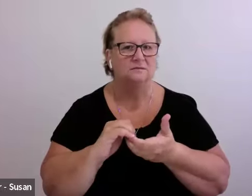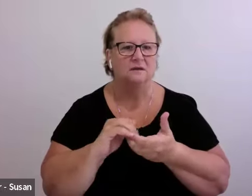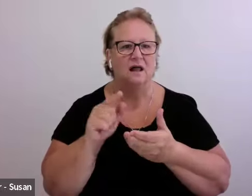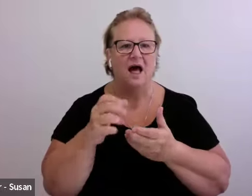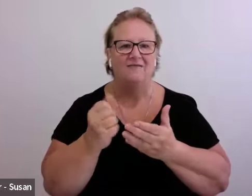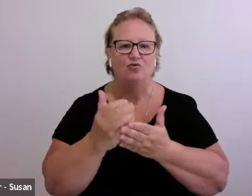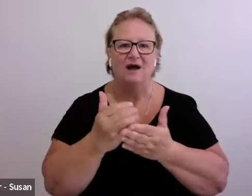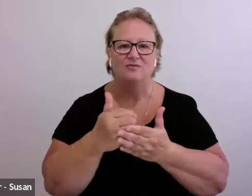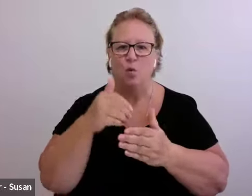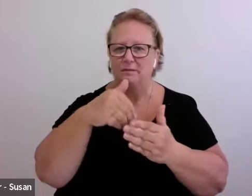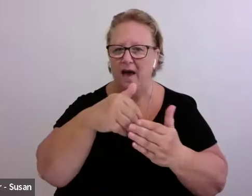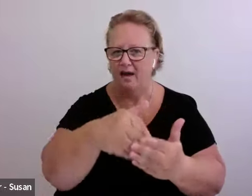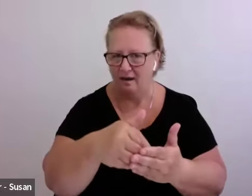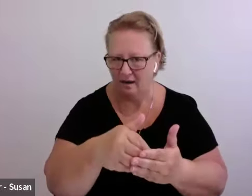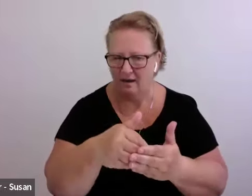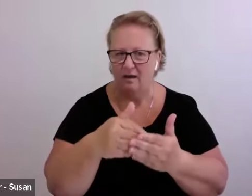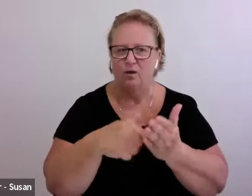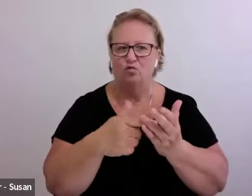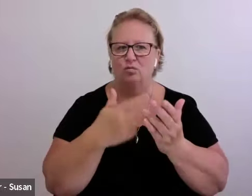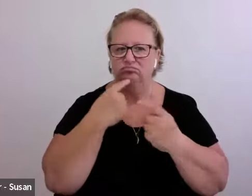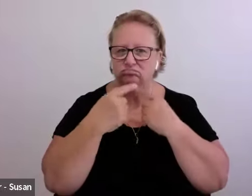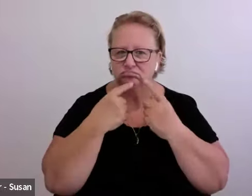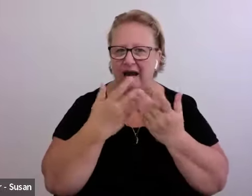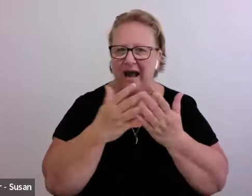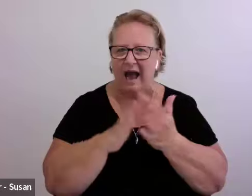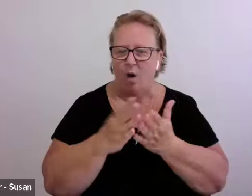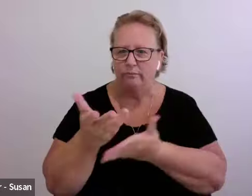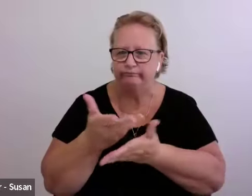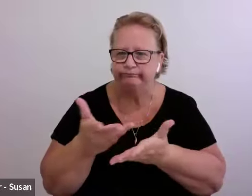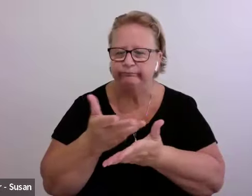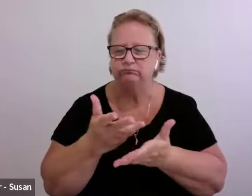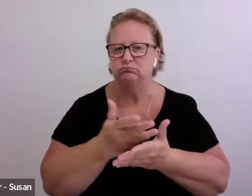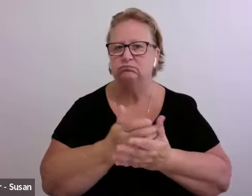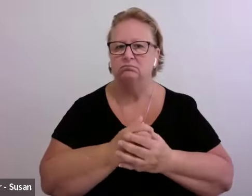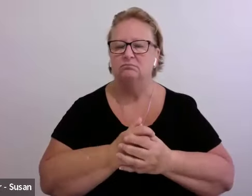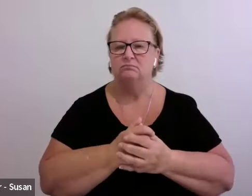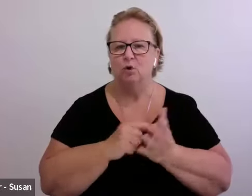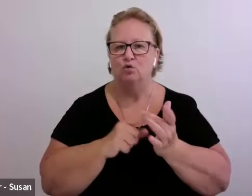working with advocacy organisations or community partners. They include a partnership resource pack